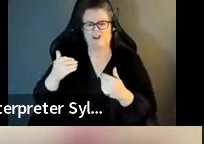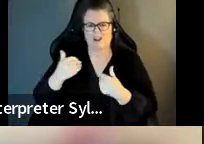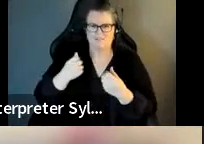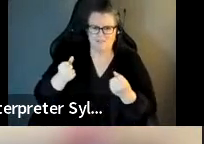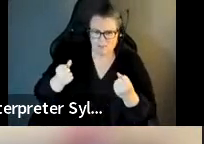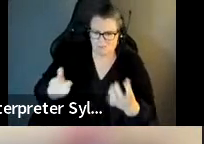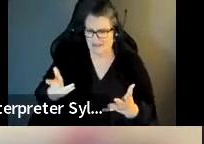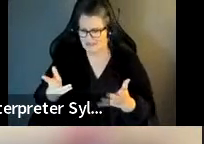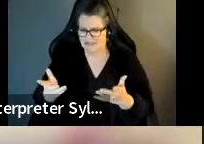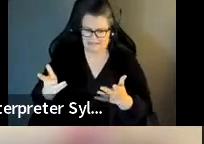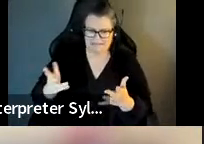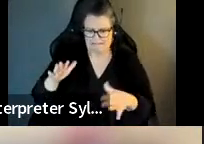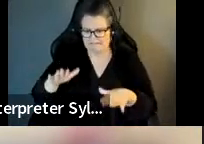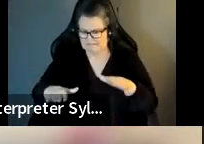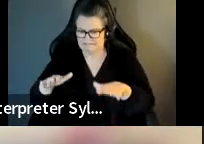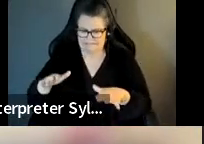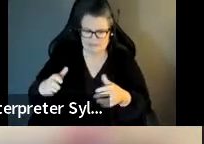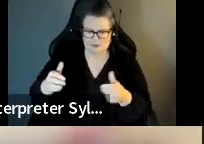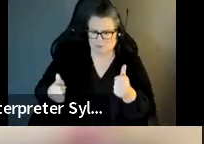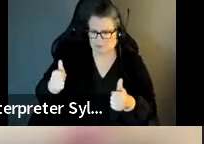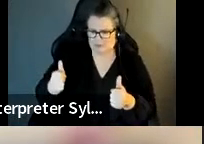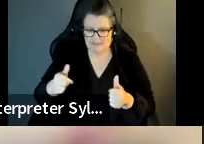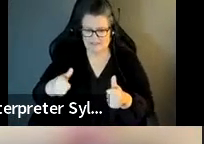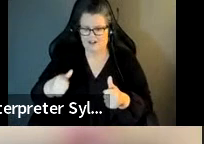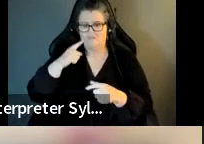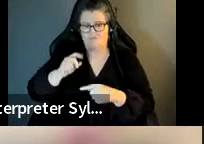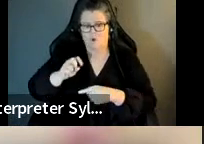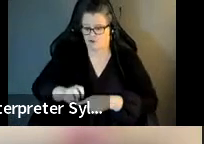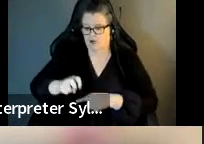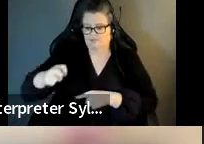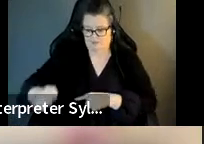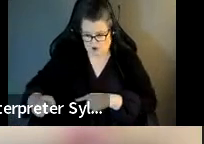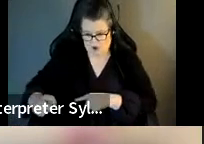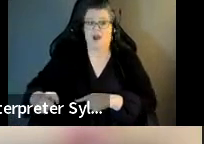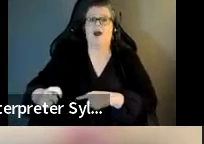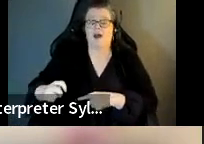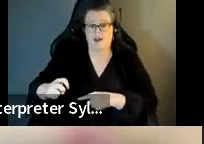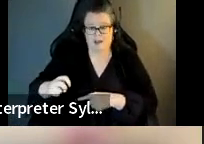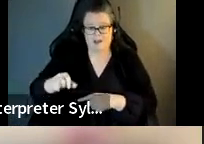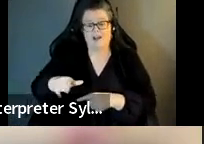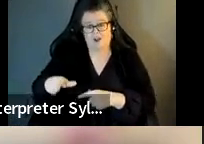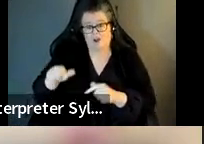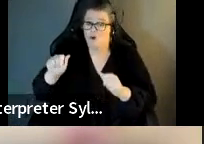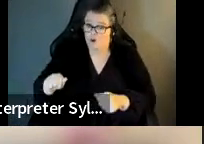equipment transfer height which potentially diminish the overall effectiveness and safety of the equipment.